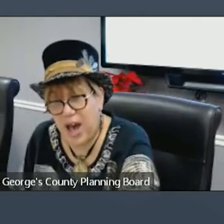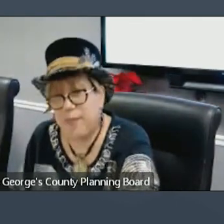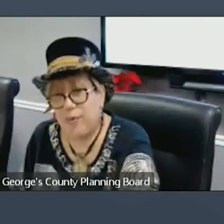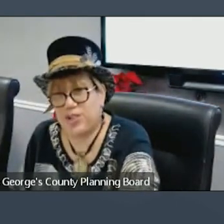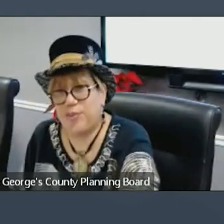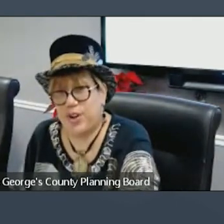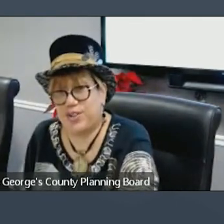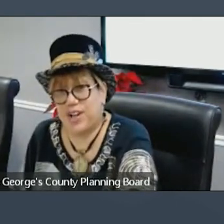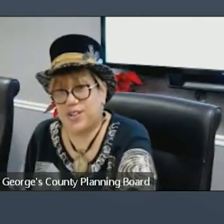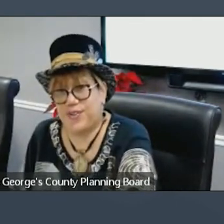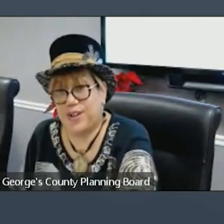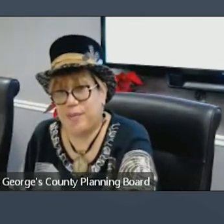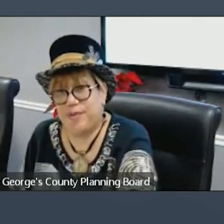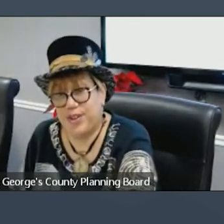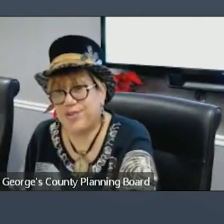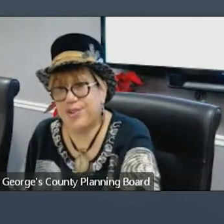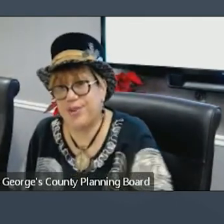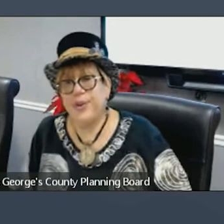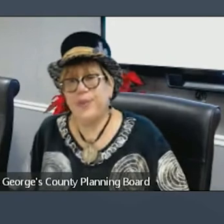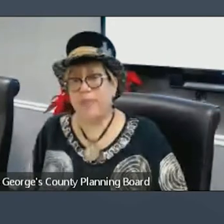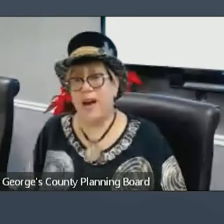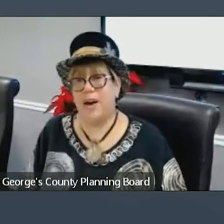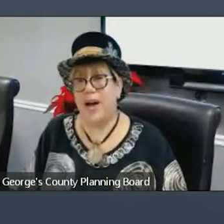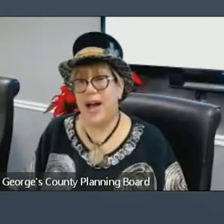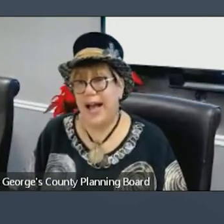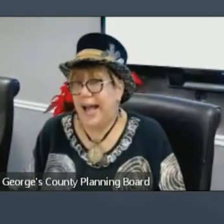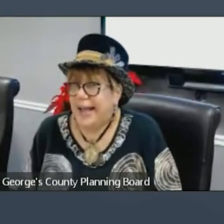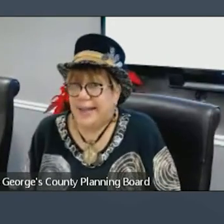made-up or Metro board of directors for a number of years too, you're facilitating.